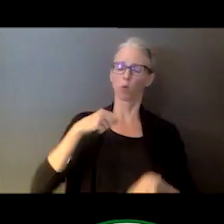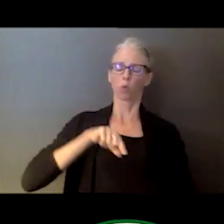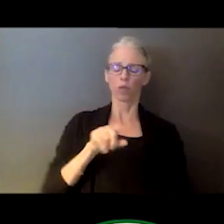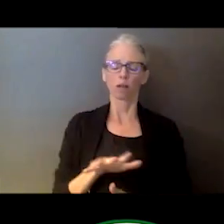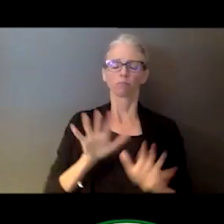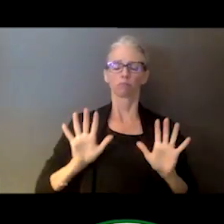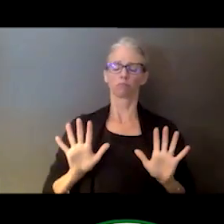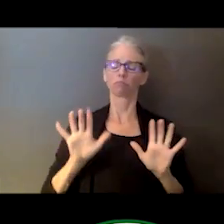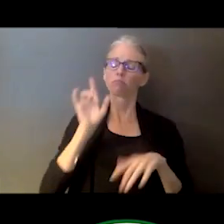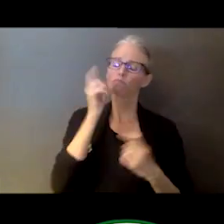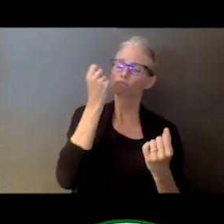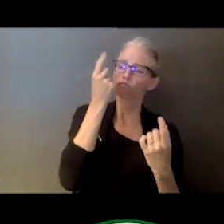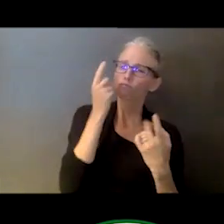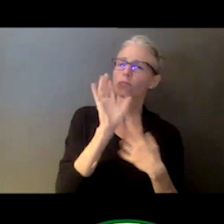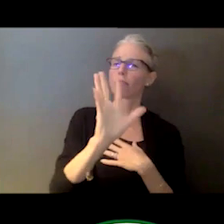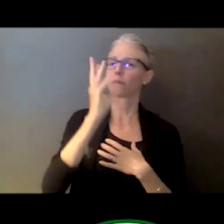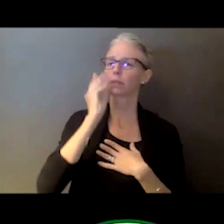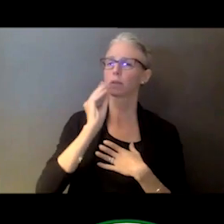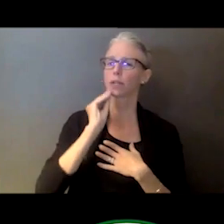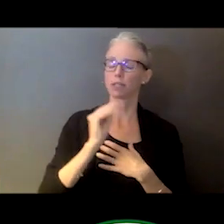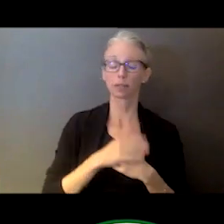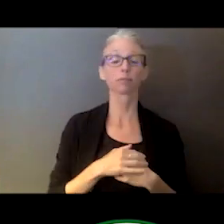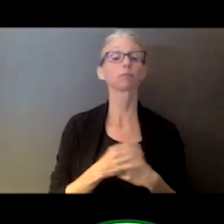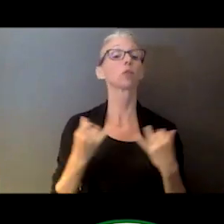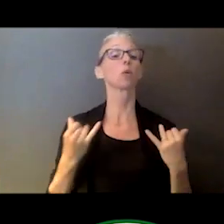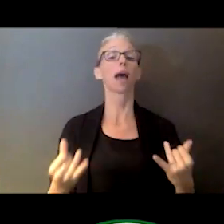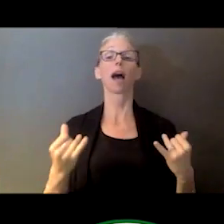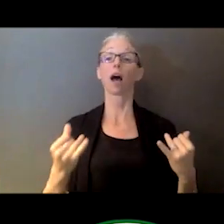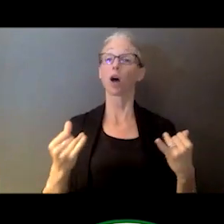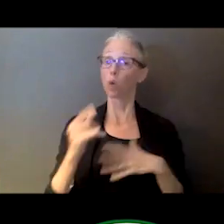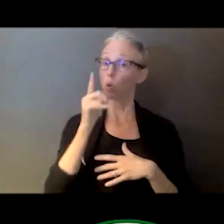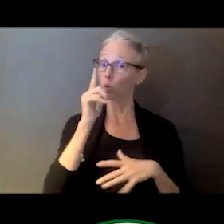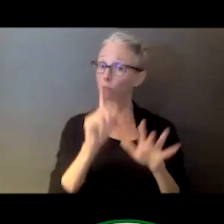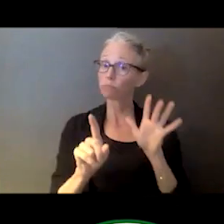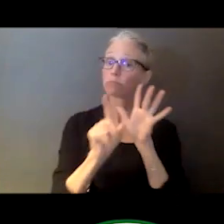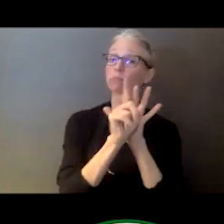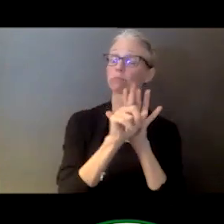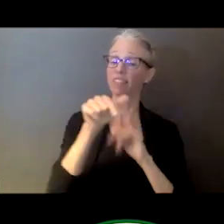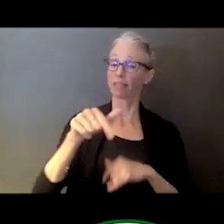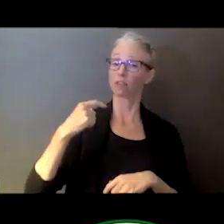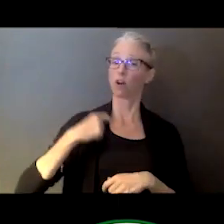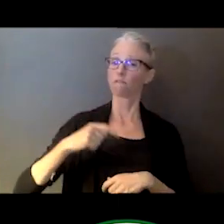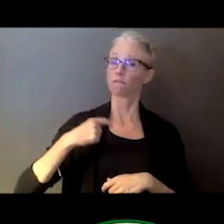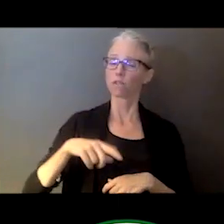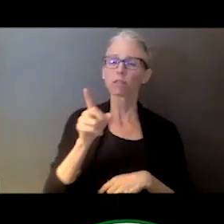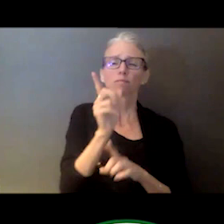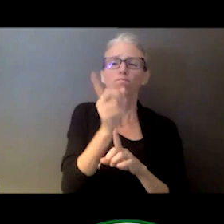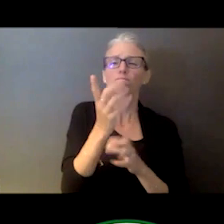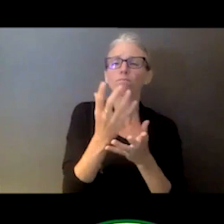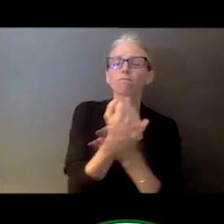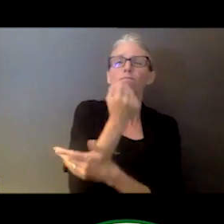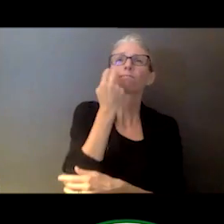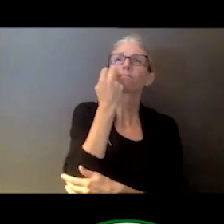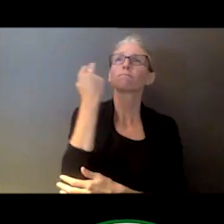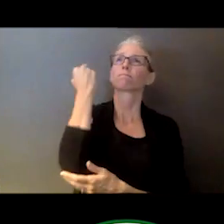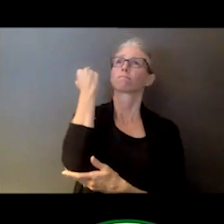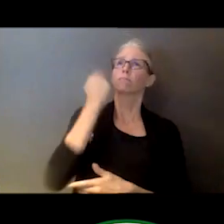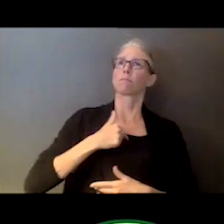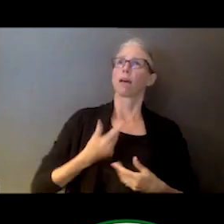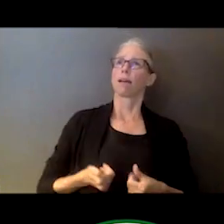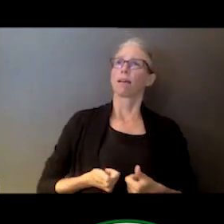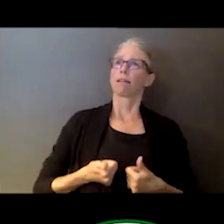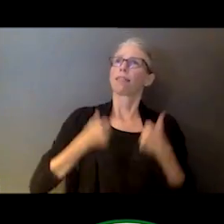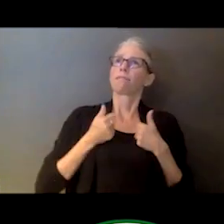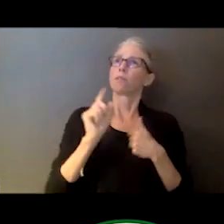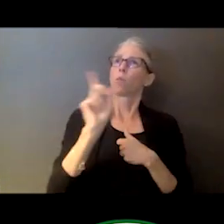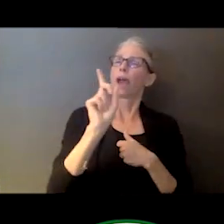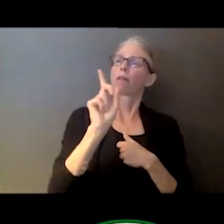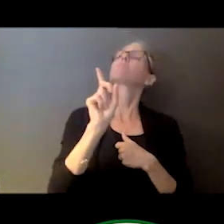We invite all conference speakers and attendees to take a brief moment of self-reflection to contemplate your relationship with the land where you reside.